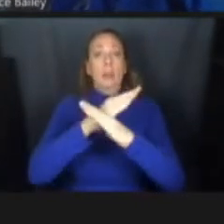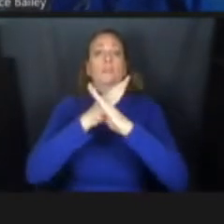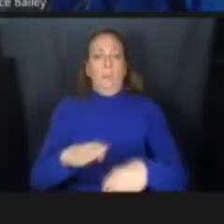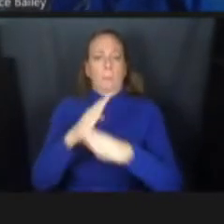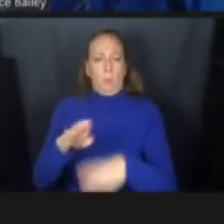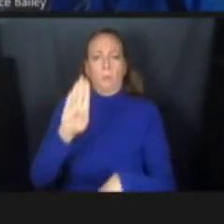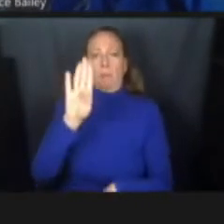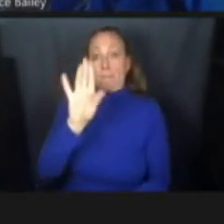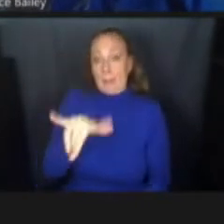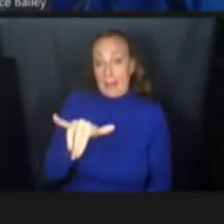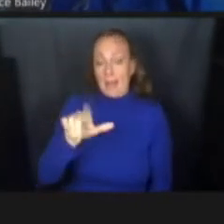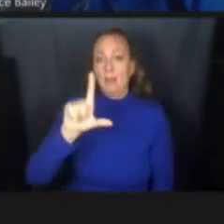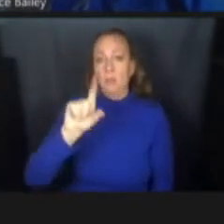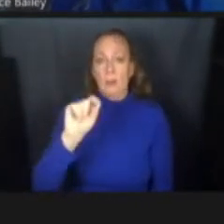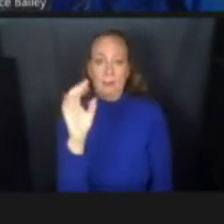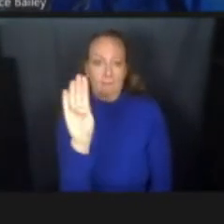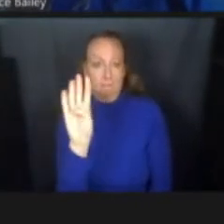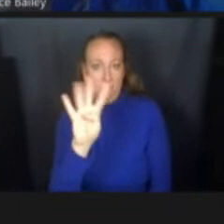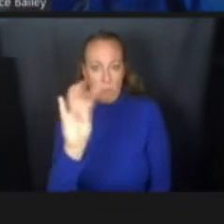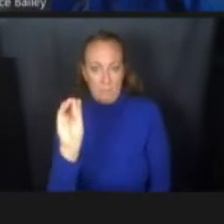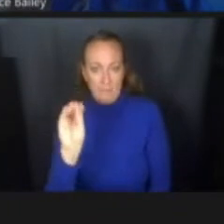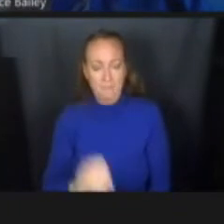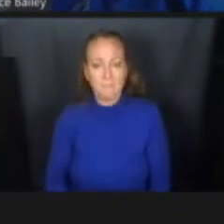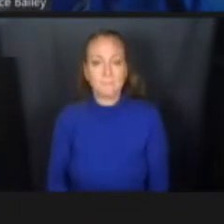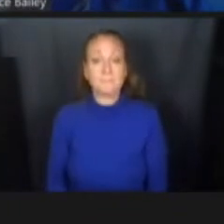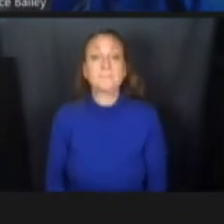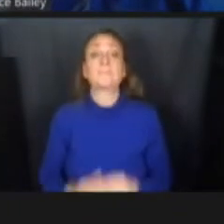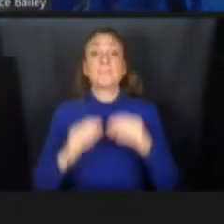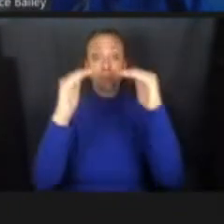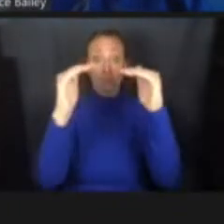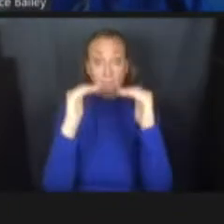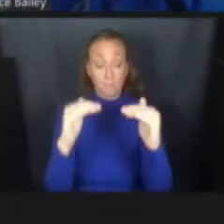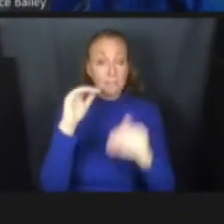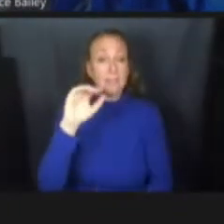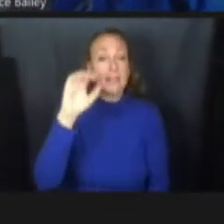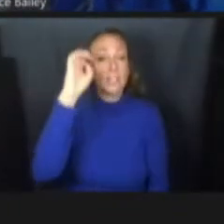Separate and apart from that, in Europe, the European Union,